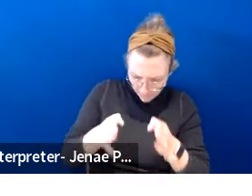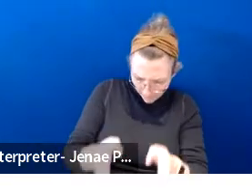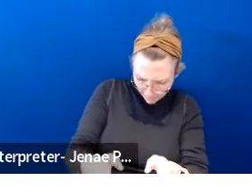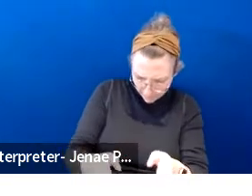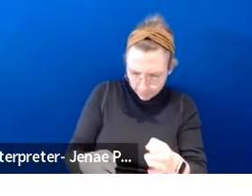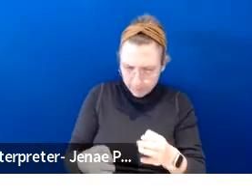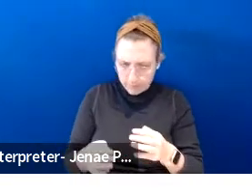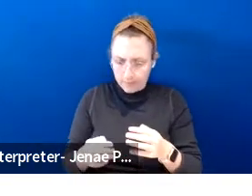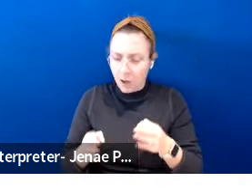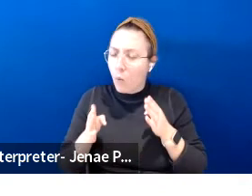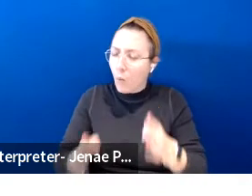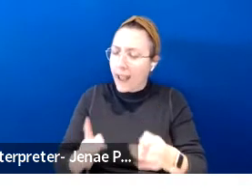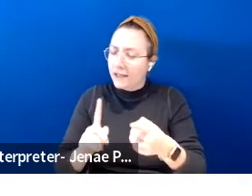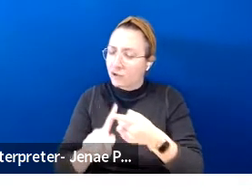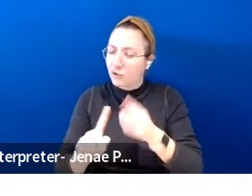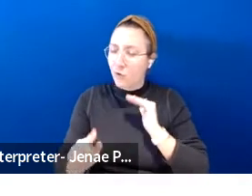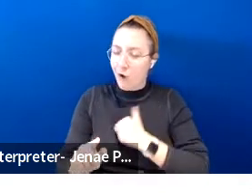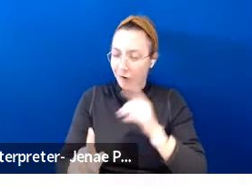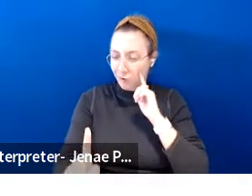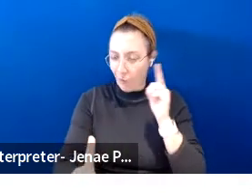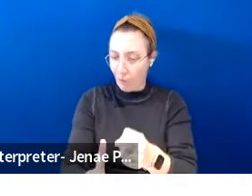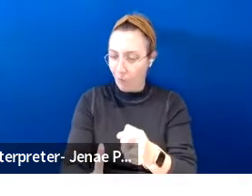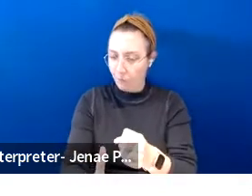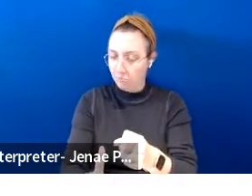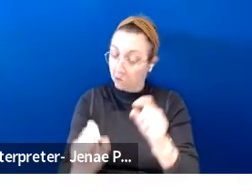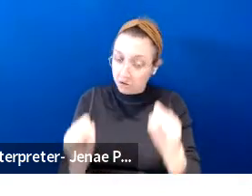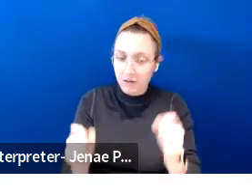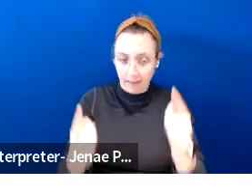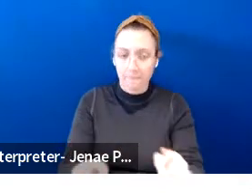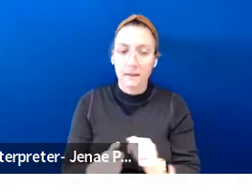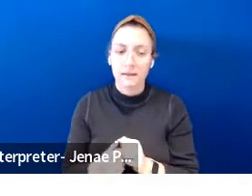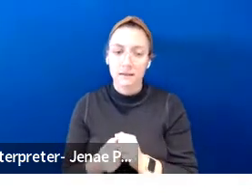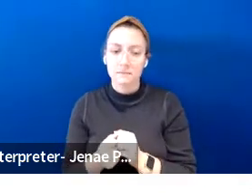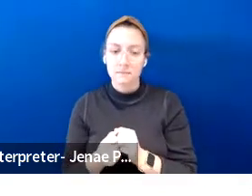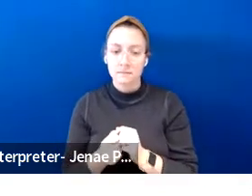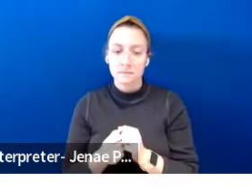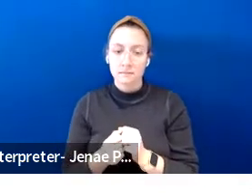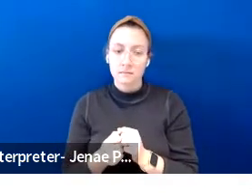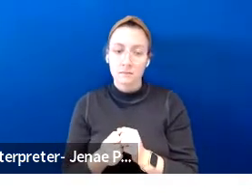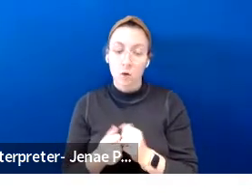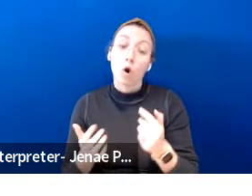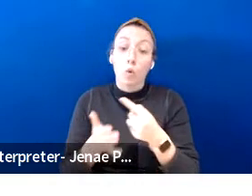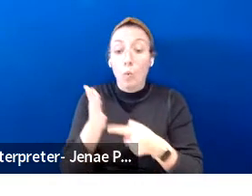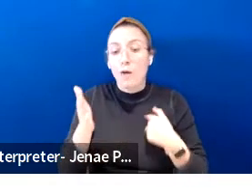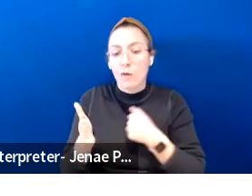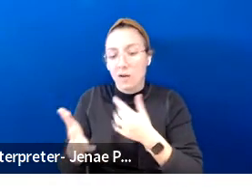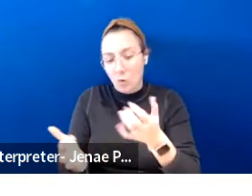to our desired outcome or or what we're wanting to see happen.